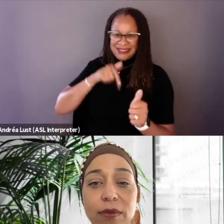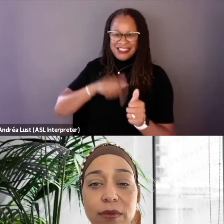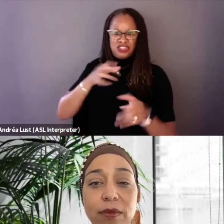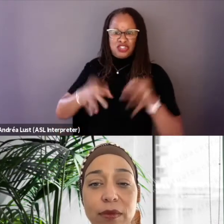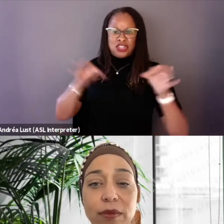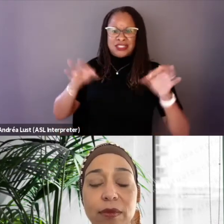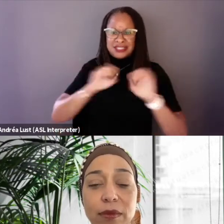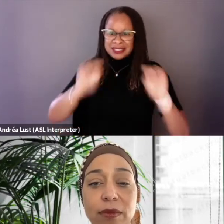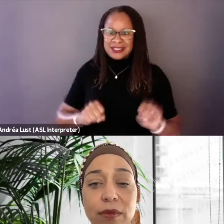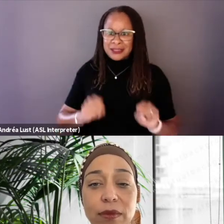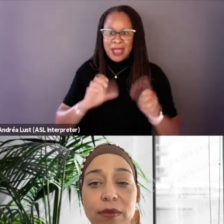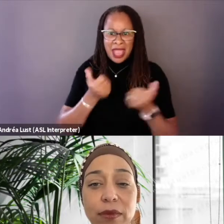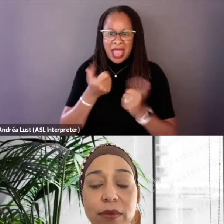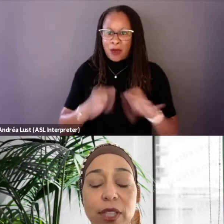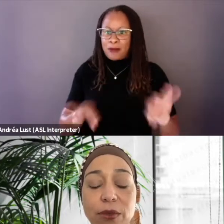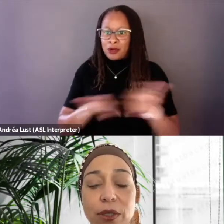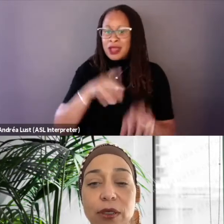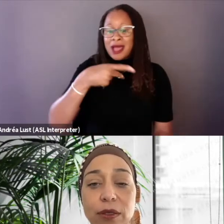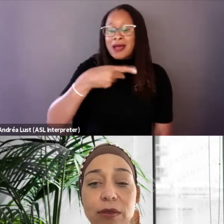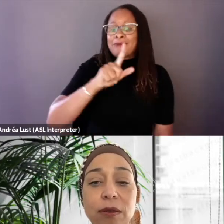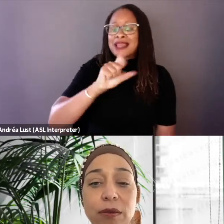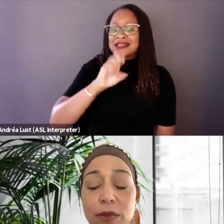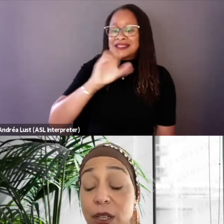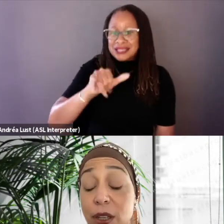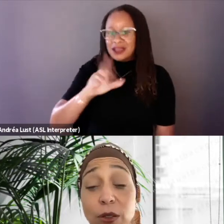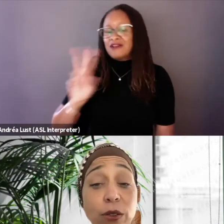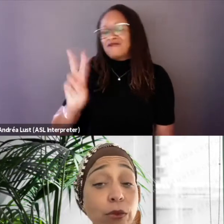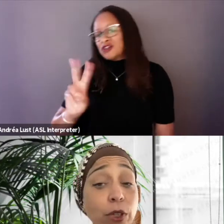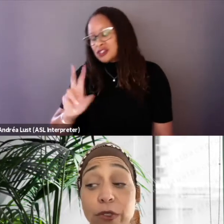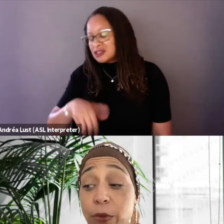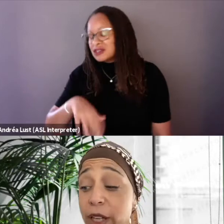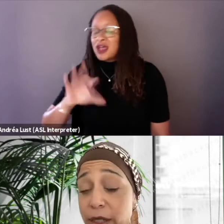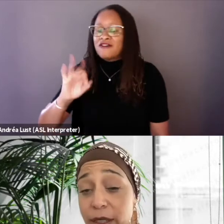You know, Plessy versus Ferguson, you know, Brown versus Board of Education,